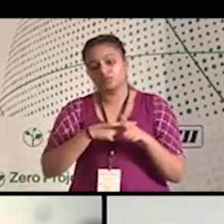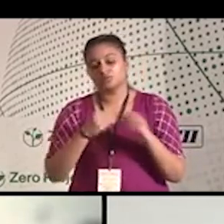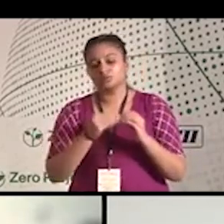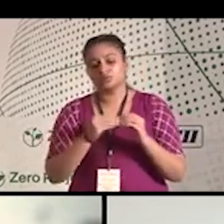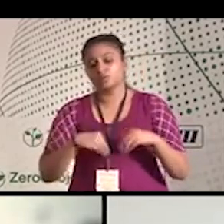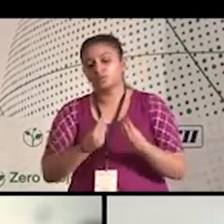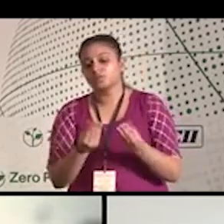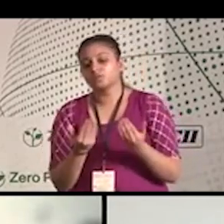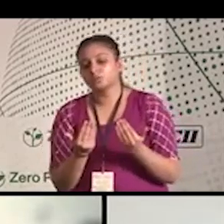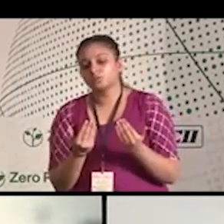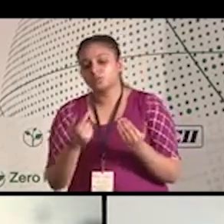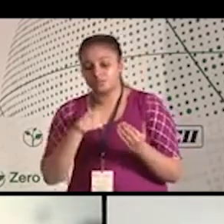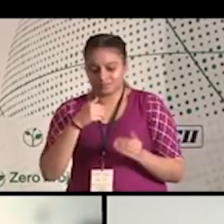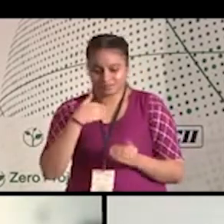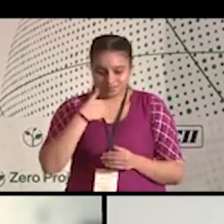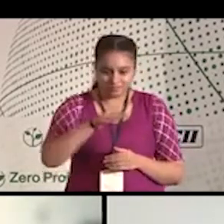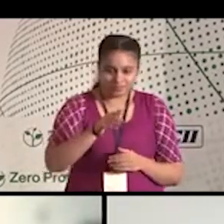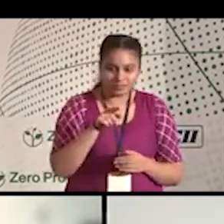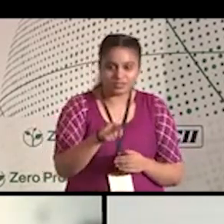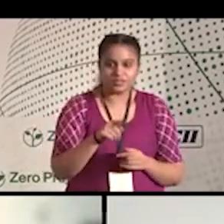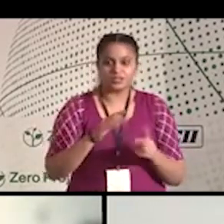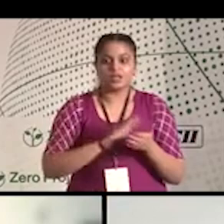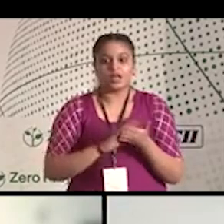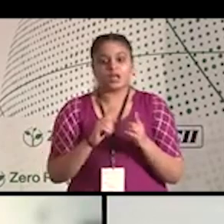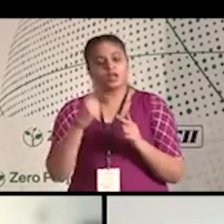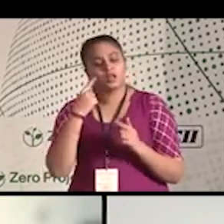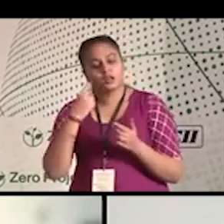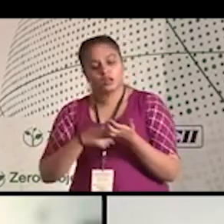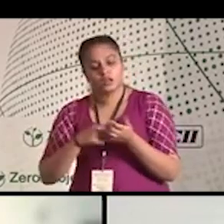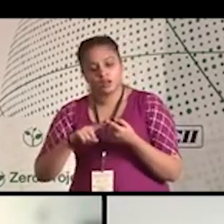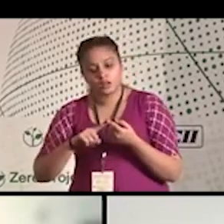I have to go hire a lawyer, come up with the evidence